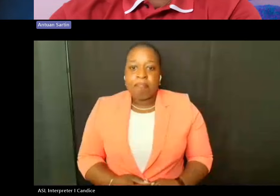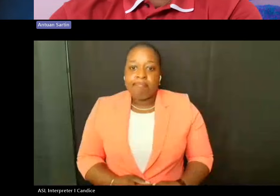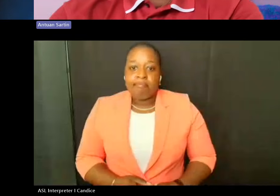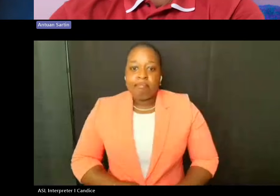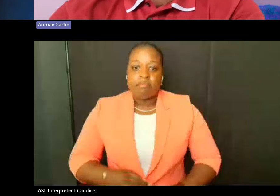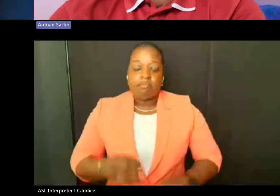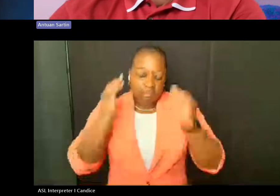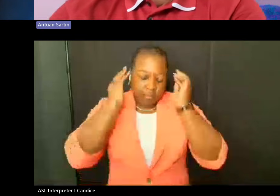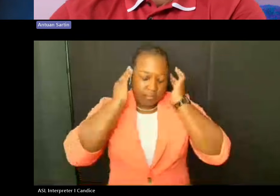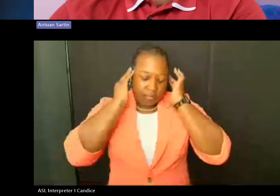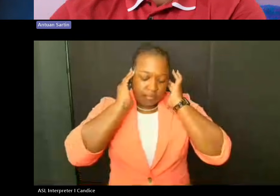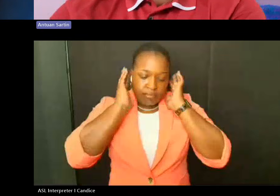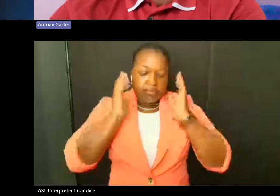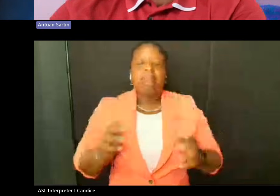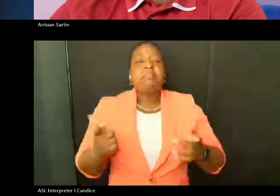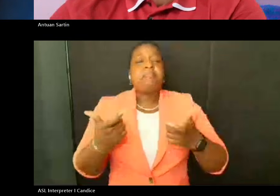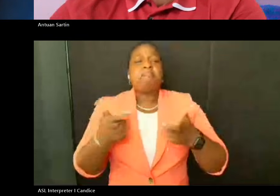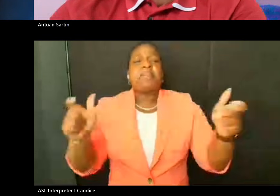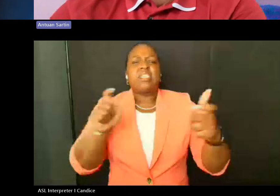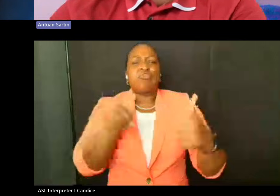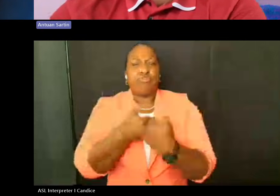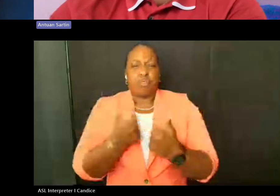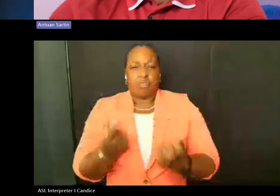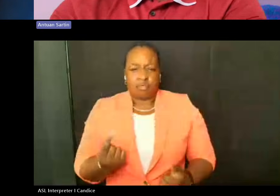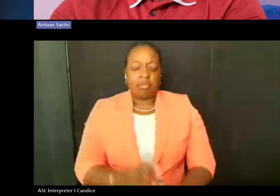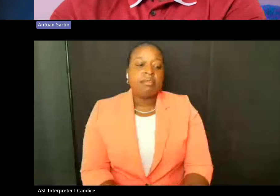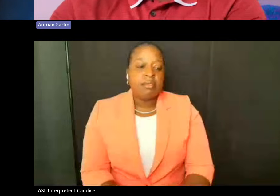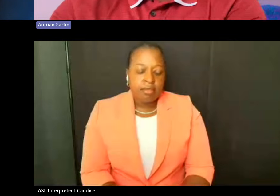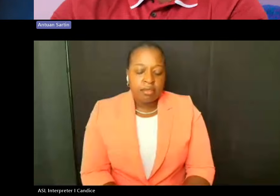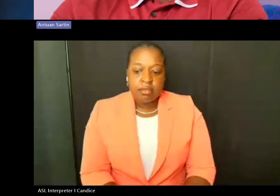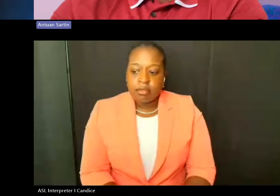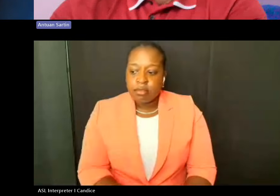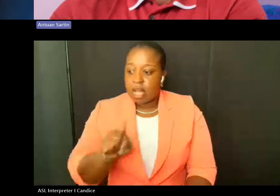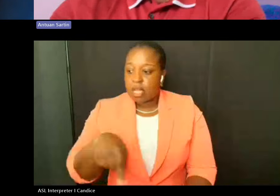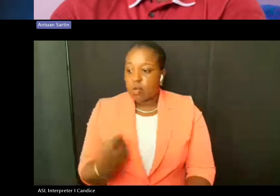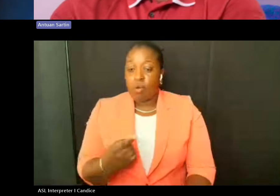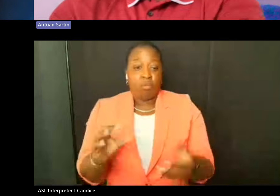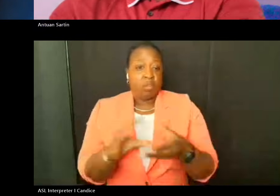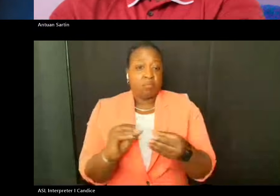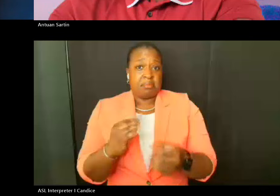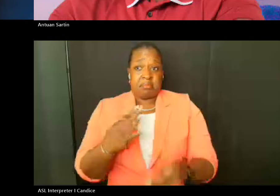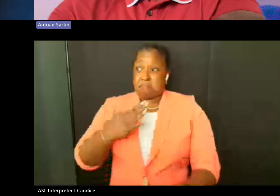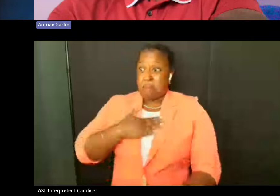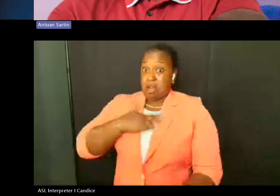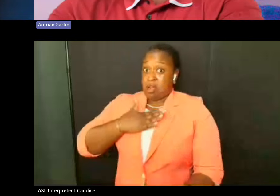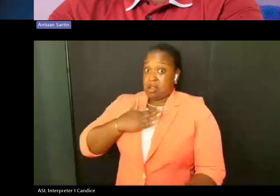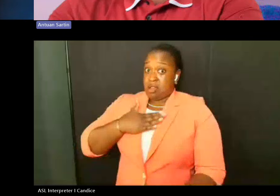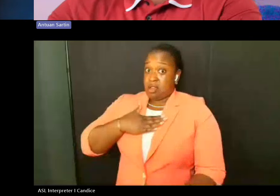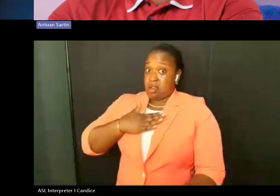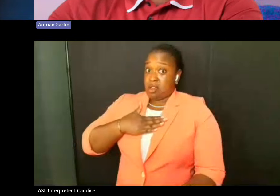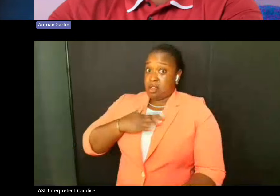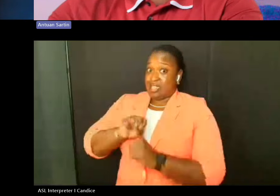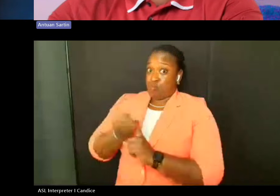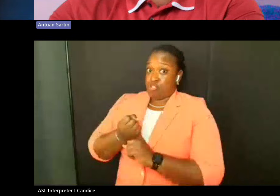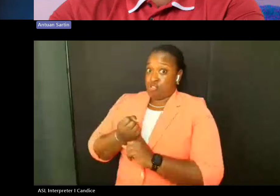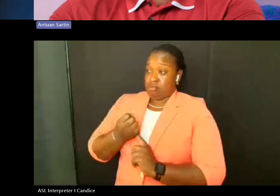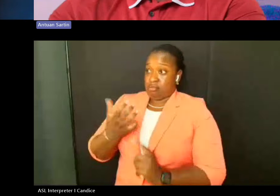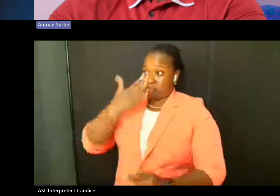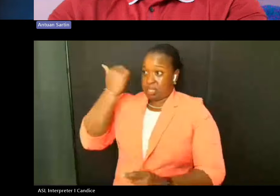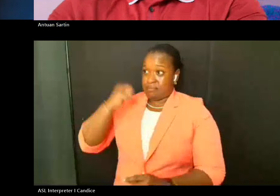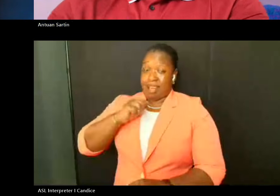The biggest challenge is -- and for -- I can only speak from my situation. Because my daughter,